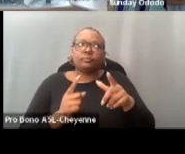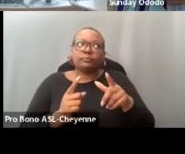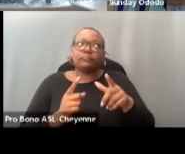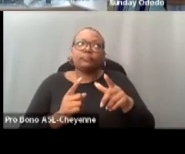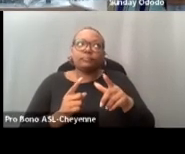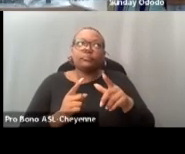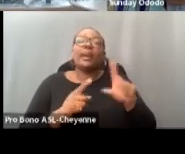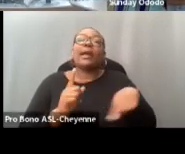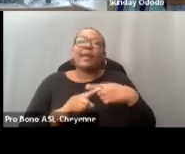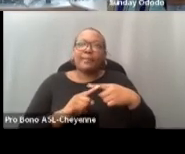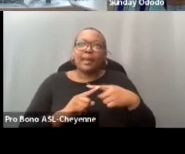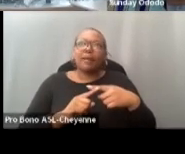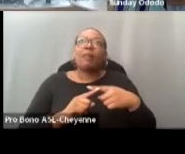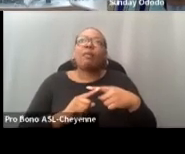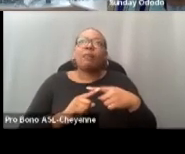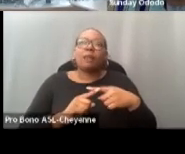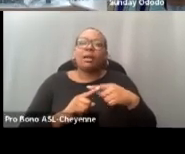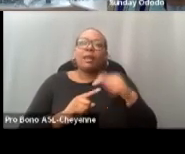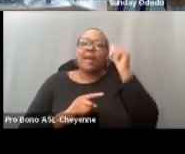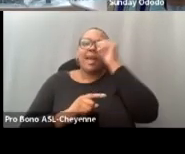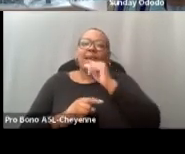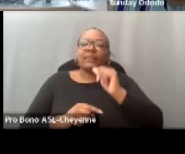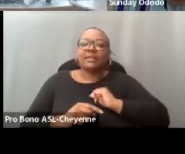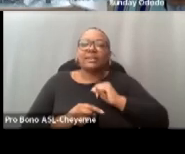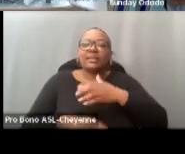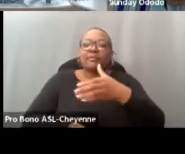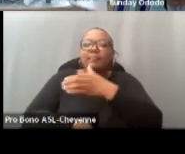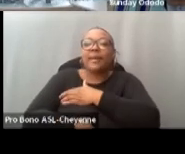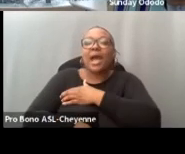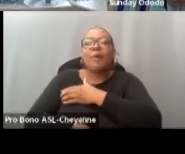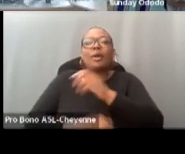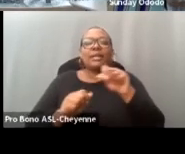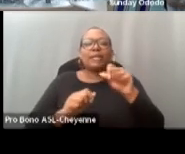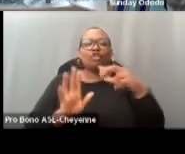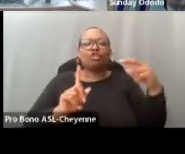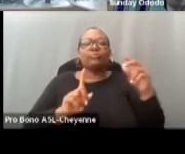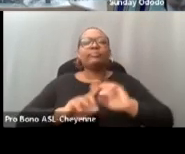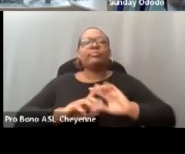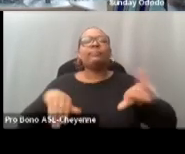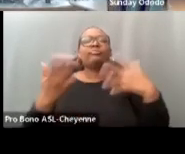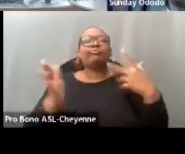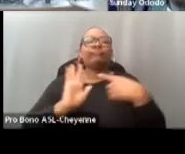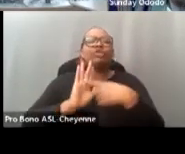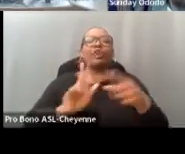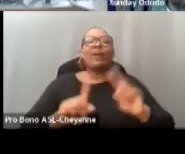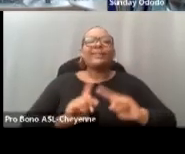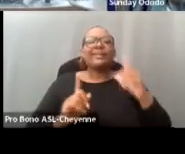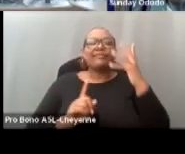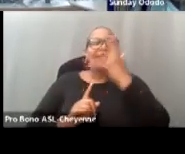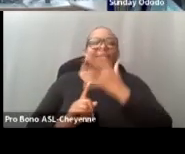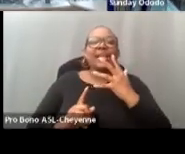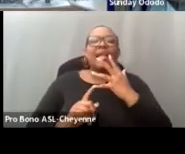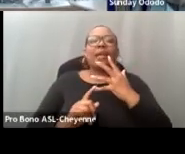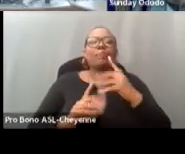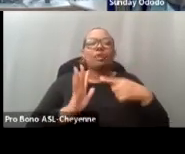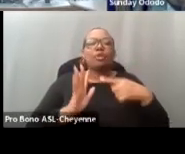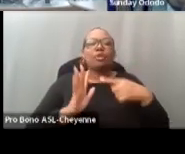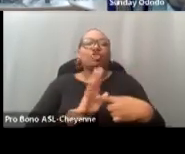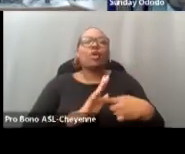of, you know, rebranding, image, building an image, and projecting cultural influence.